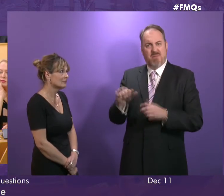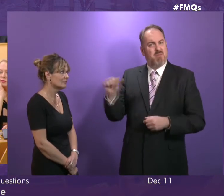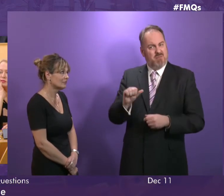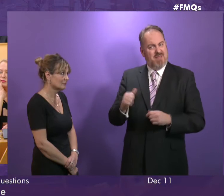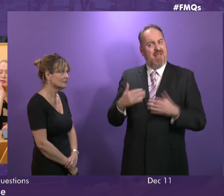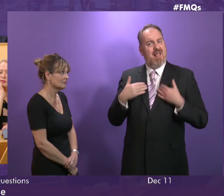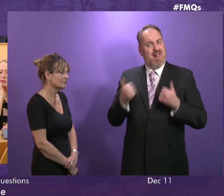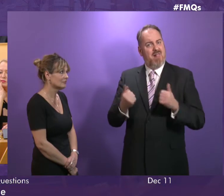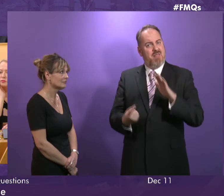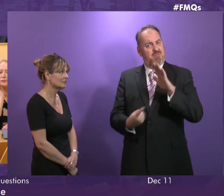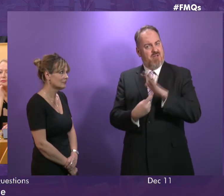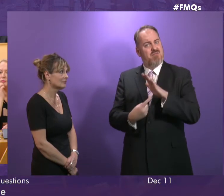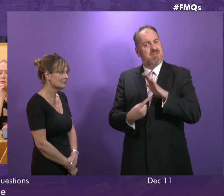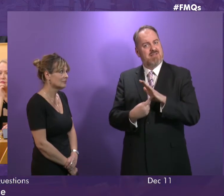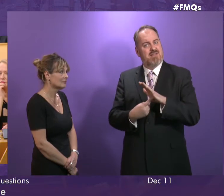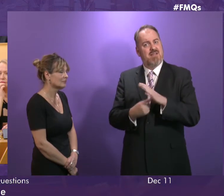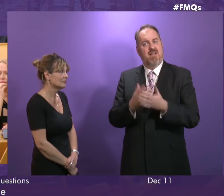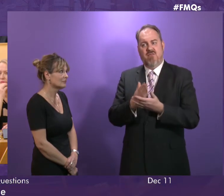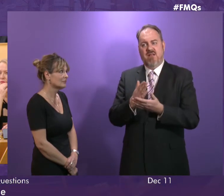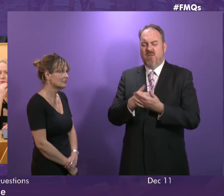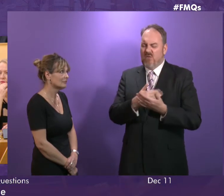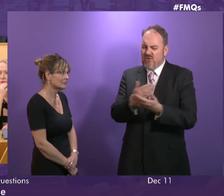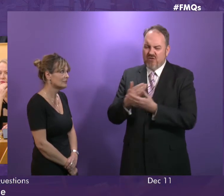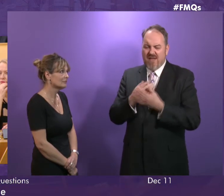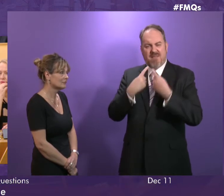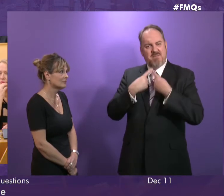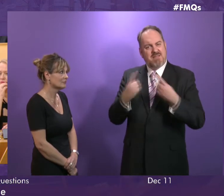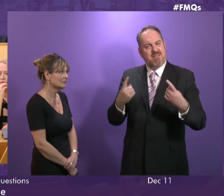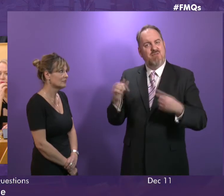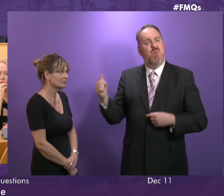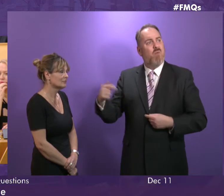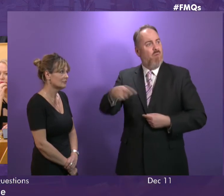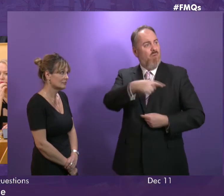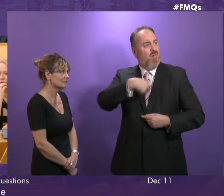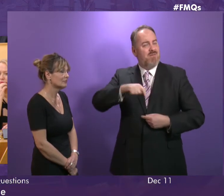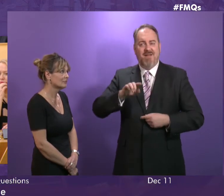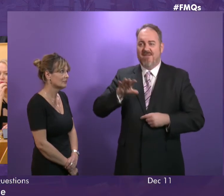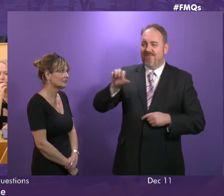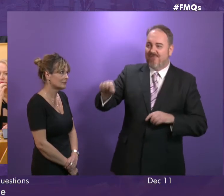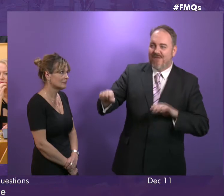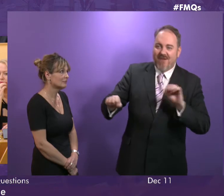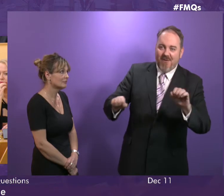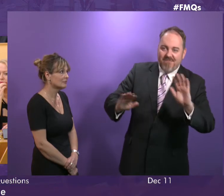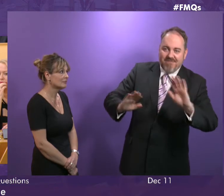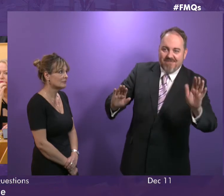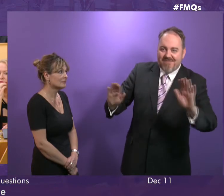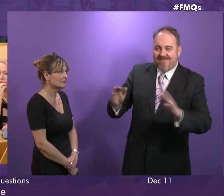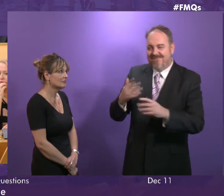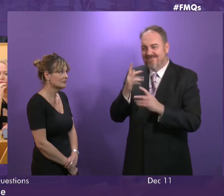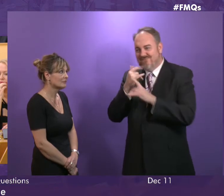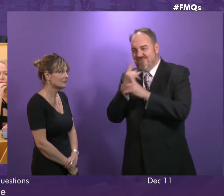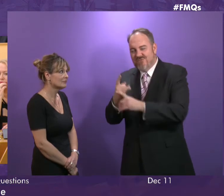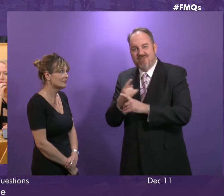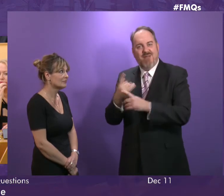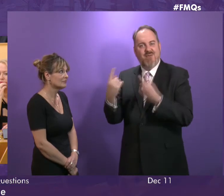Will she also join me in sharing the message that we all have a role to play in reaching out to those in our communities over the festive period, and that sometimes small gestures